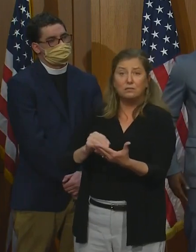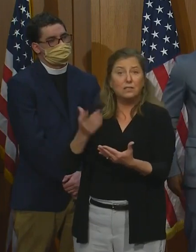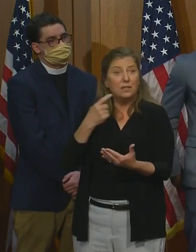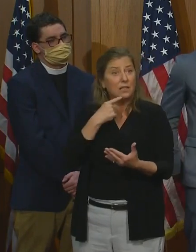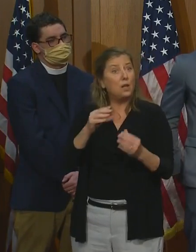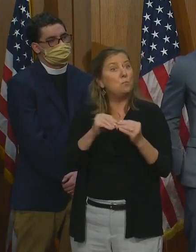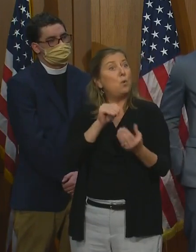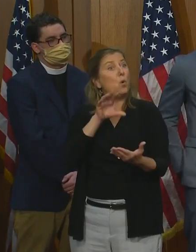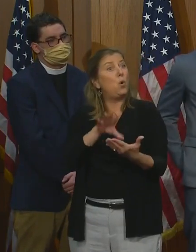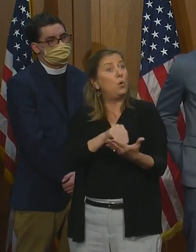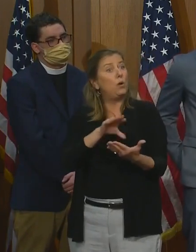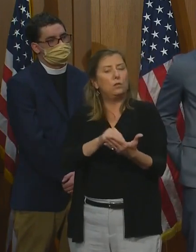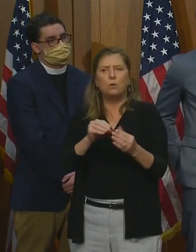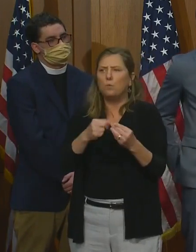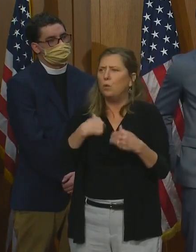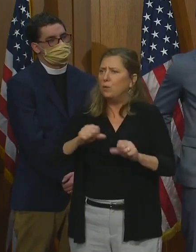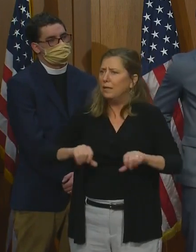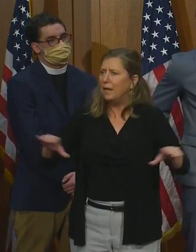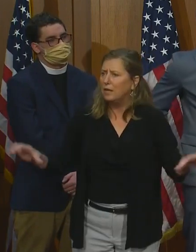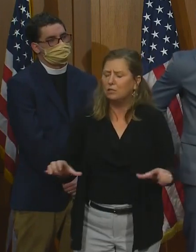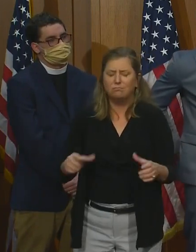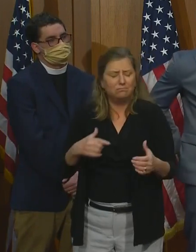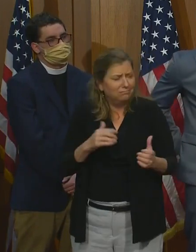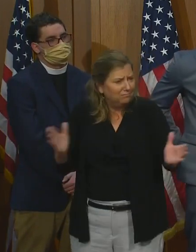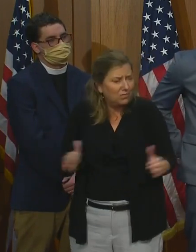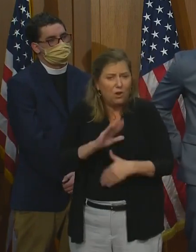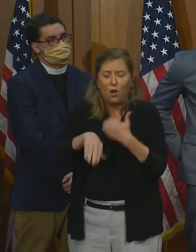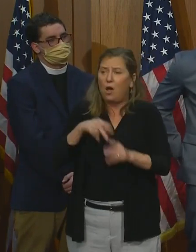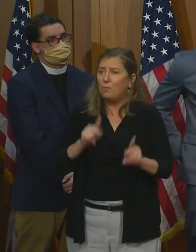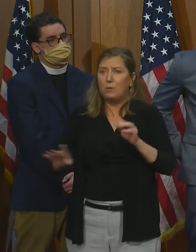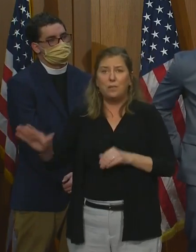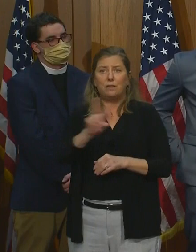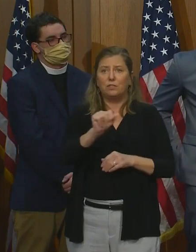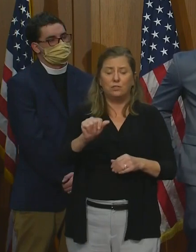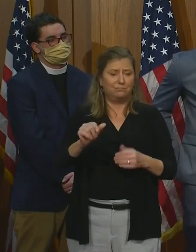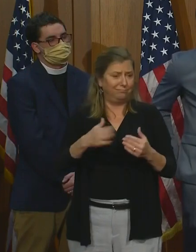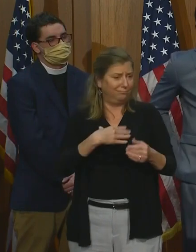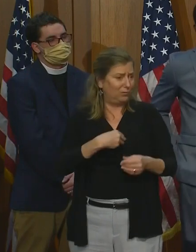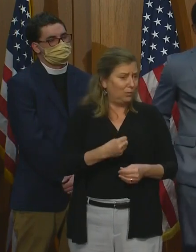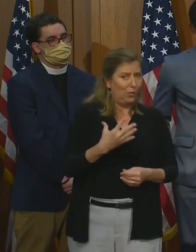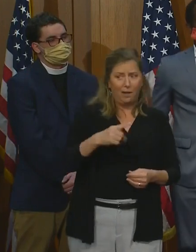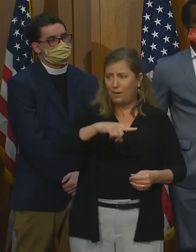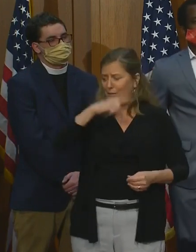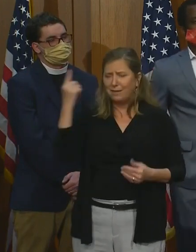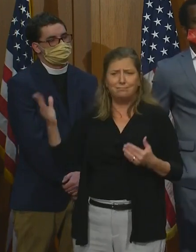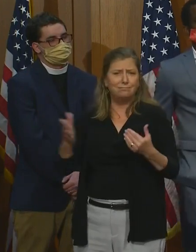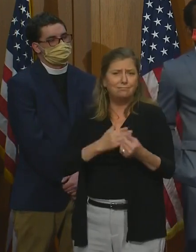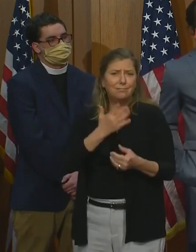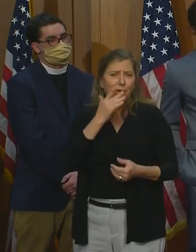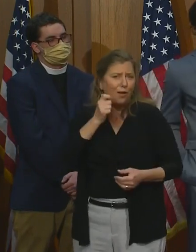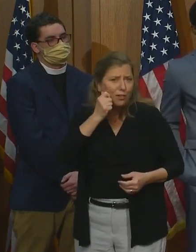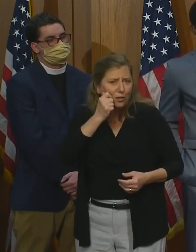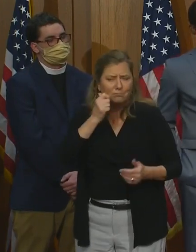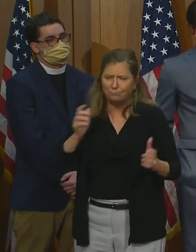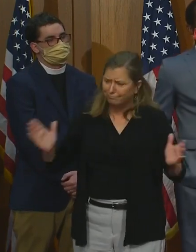LEARNED AND AS I SAID EARLIER THE MORE WE LEARN THE MORE WE CAN DO. I ENCOURAGE ALL